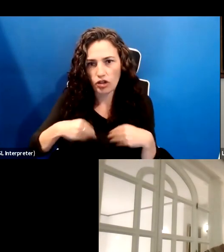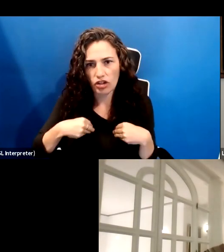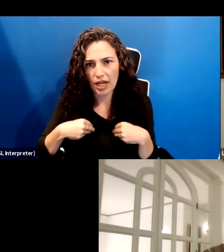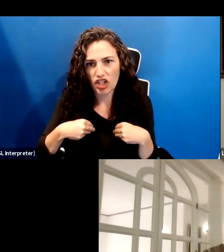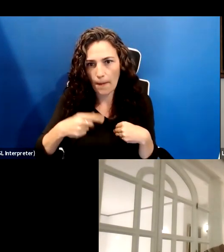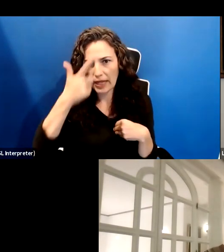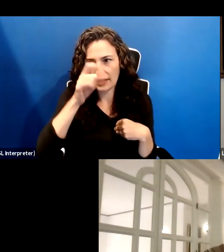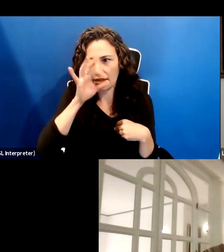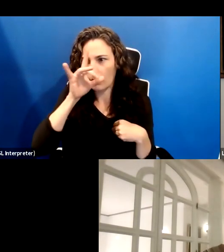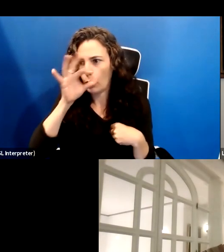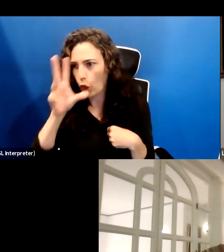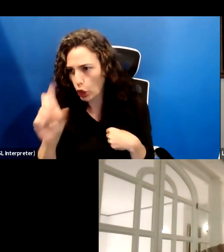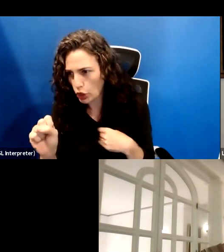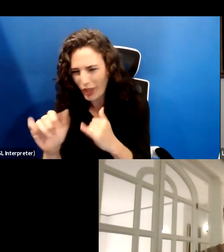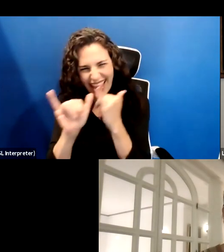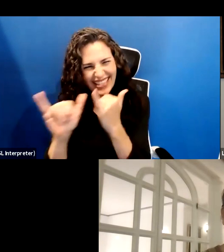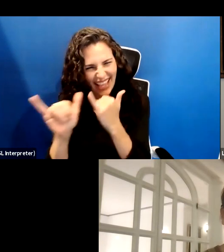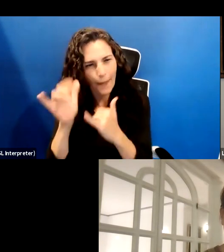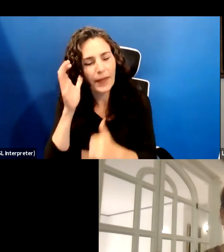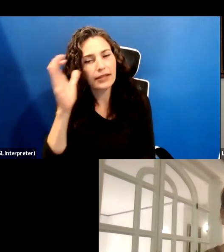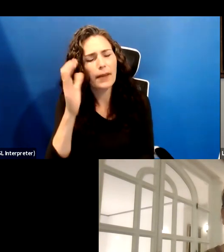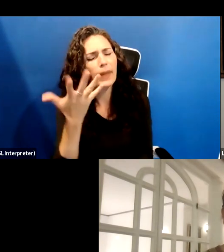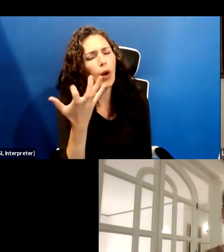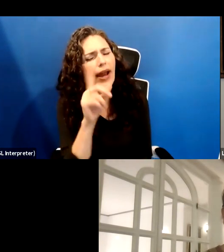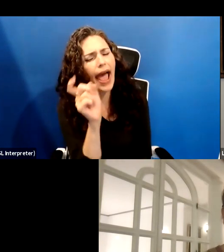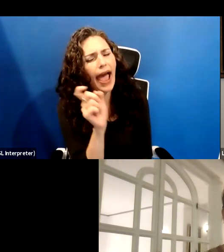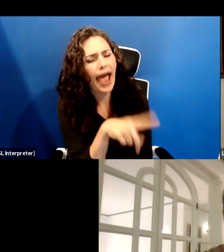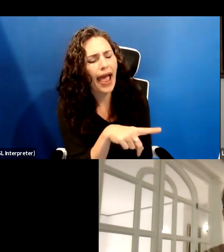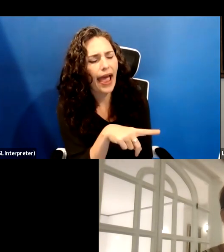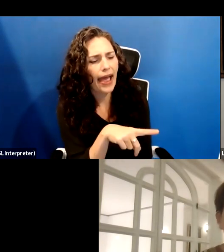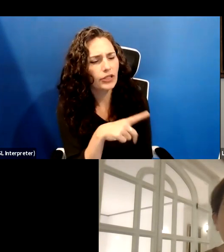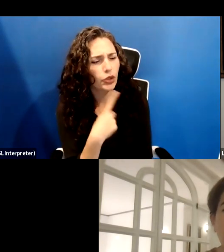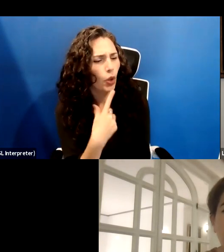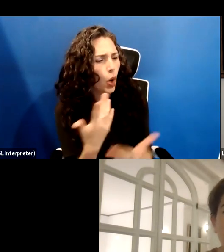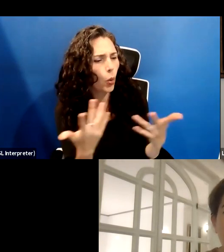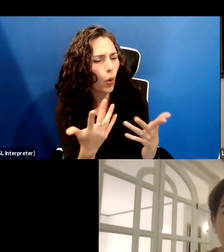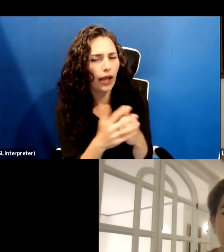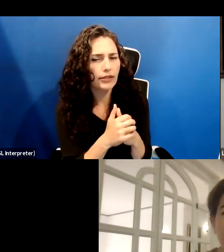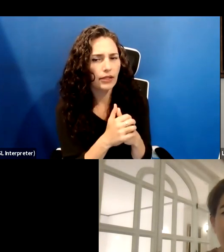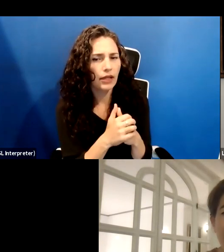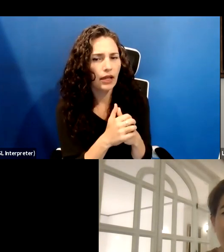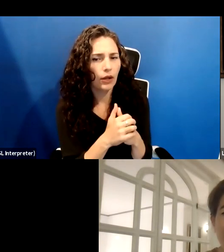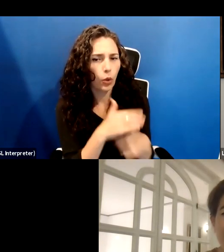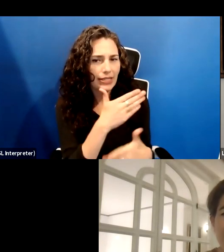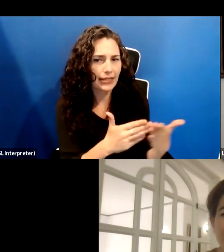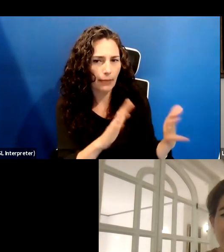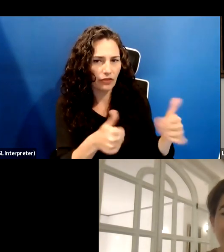But I wanted to ask you also, what were some of the, there must've been a lot of challenges doing this, you know,